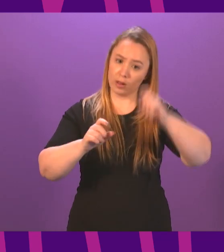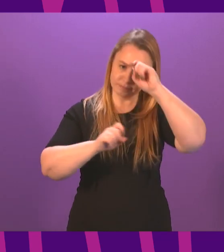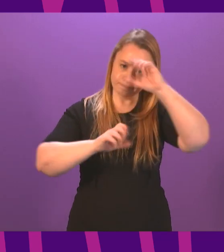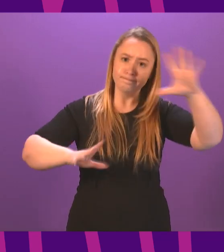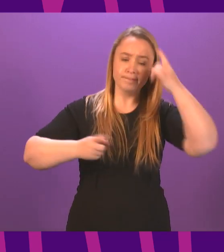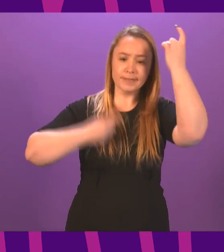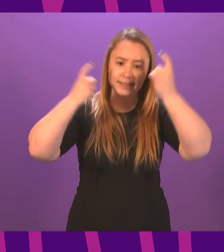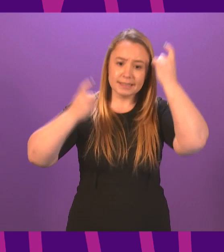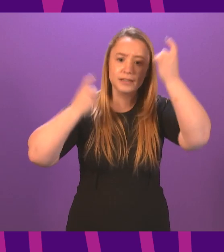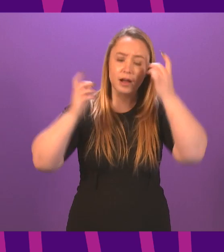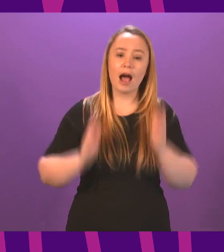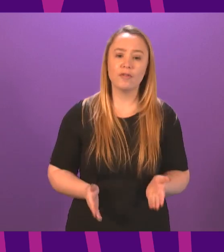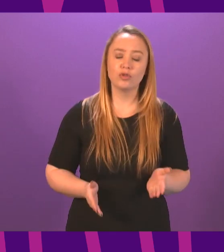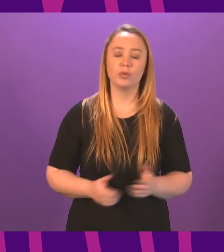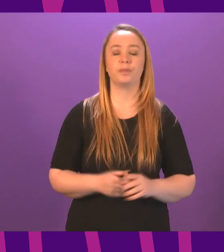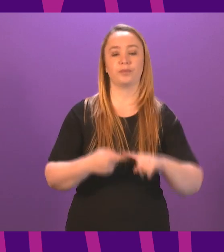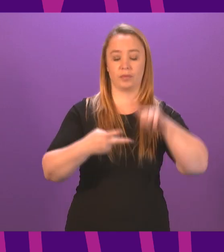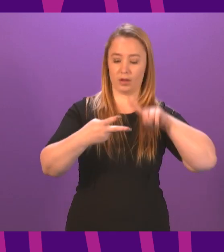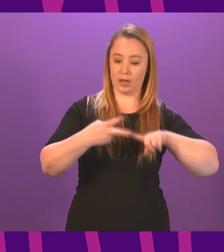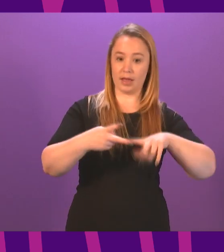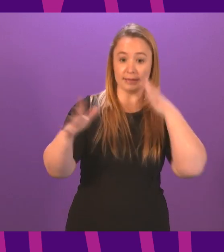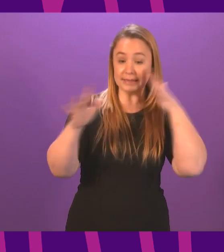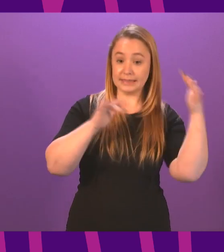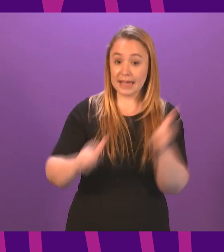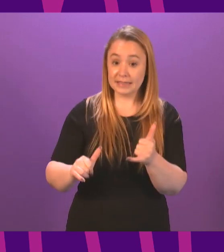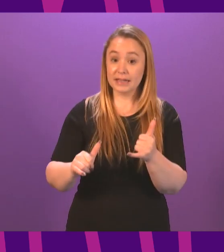We have already expanded testing to a range of different groups. The health secretary